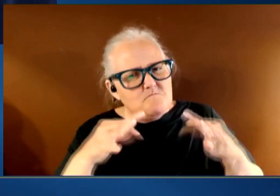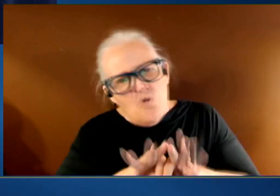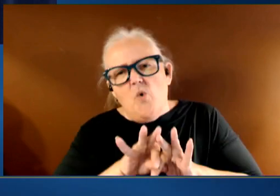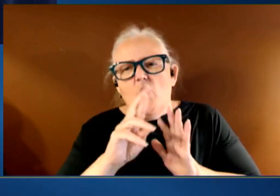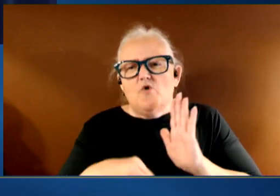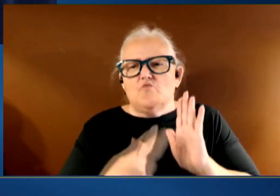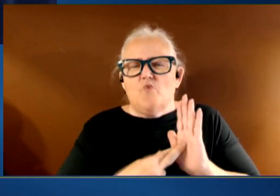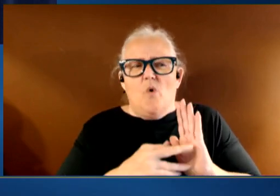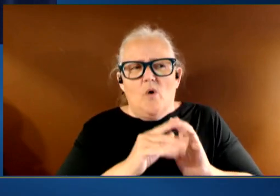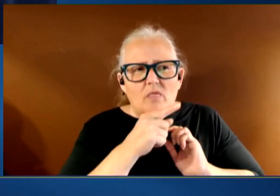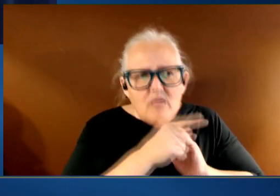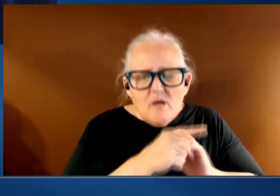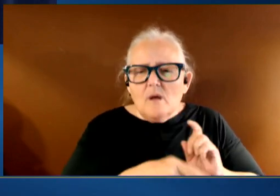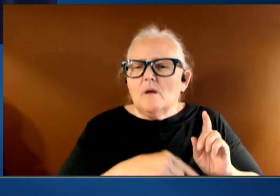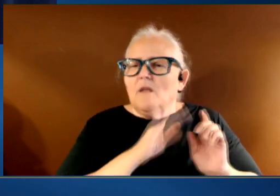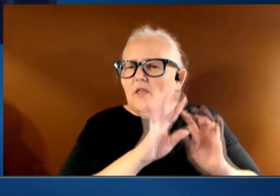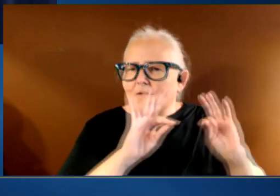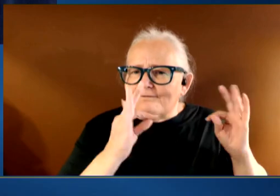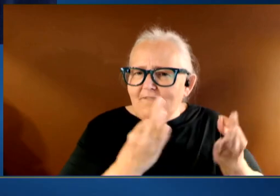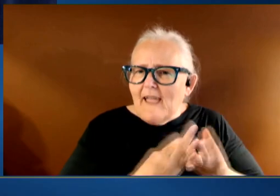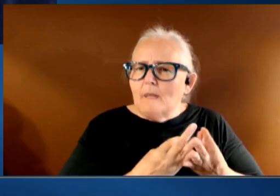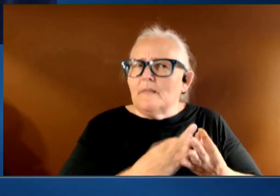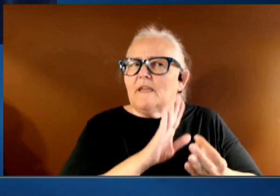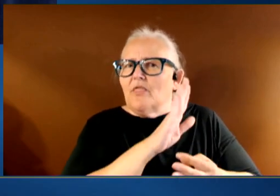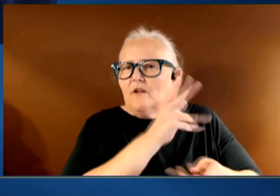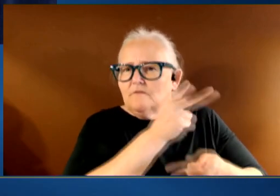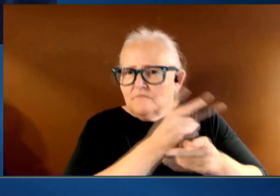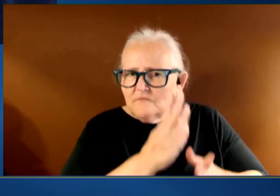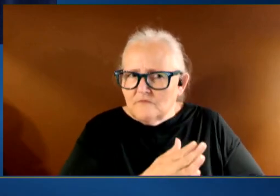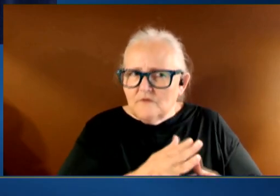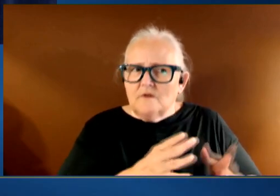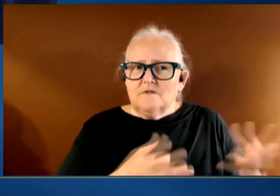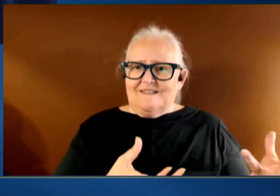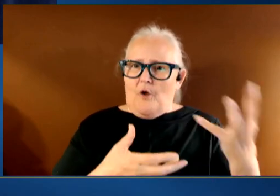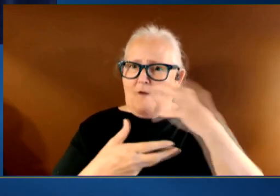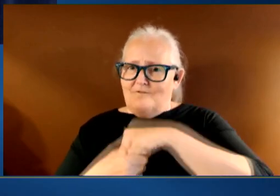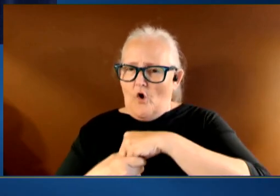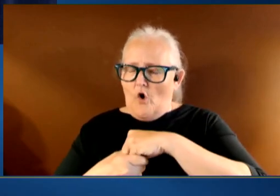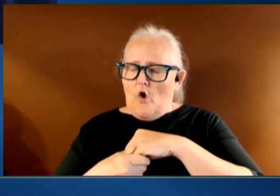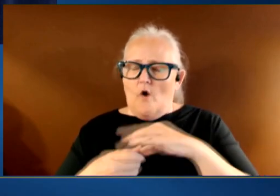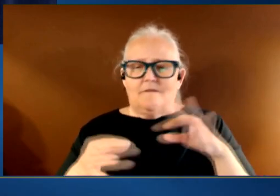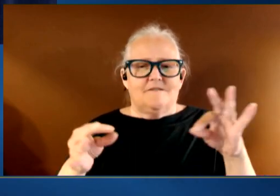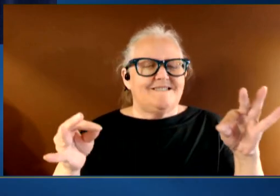caregivers play in engaging with the research process os that we can accelerate research and